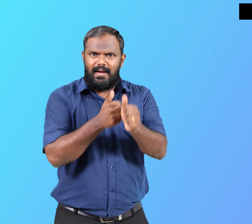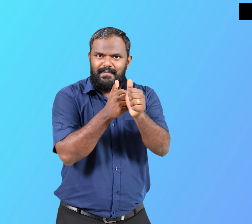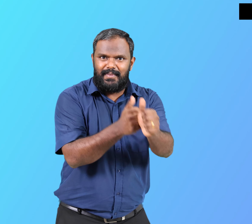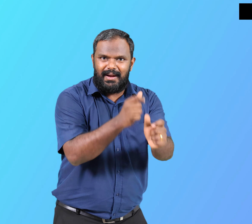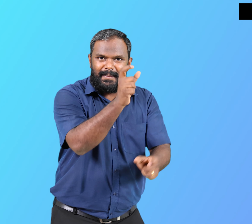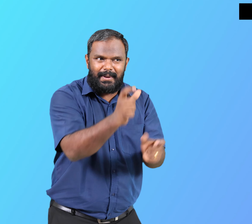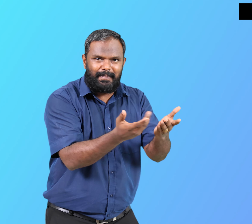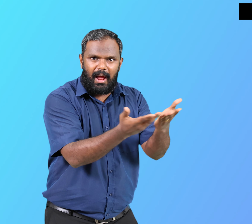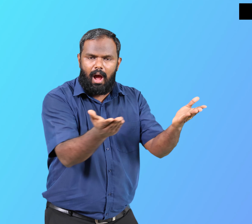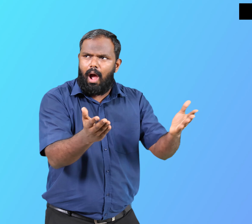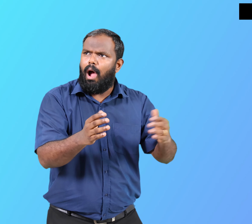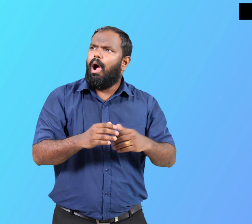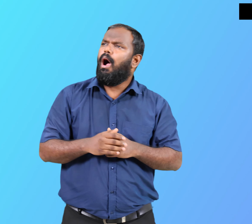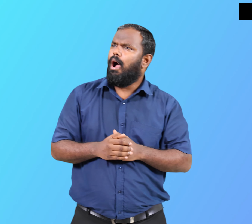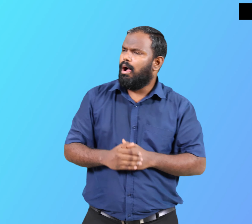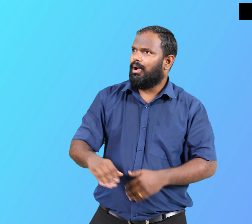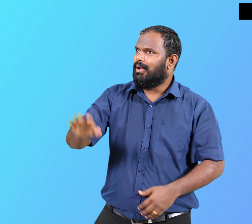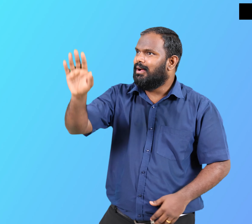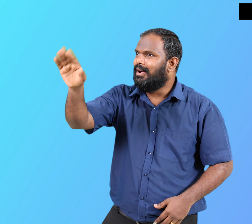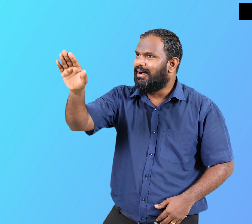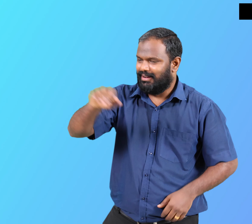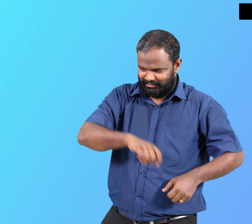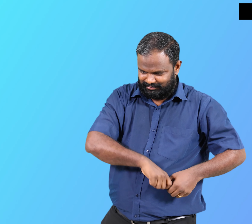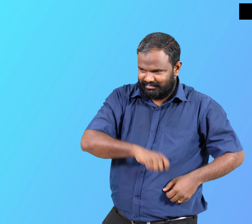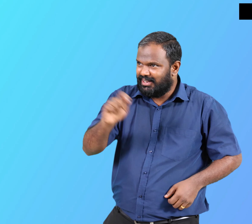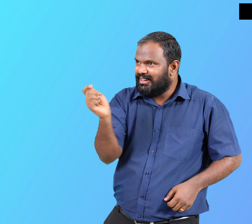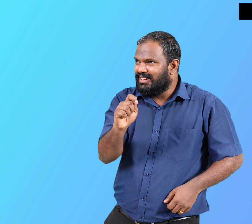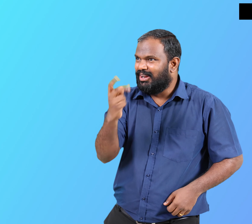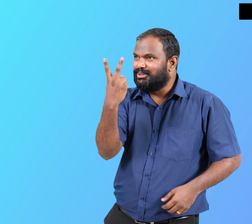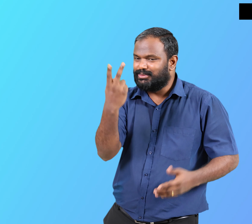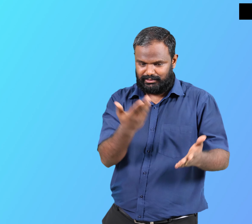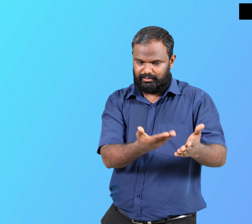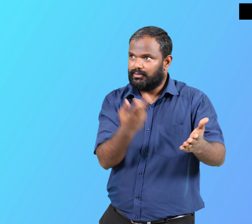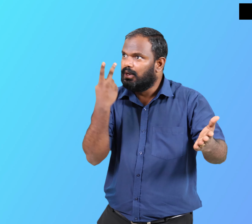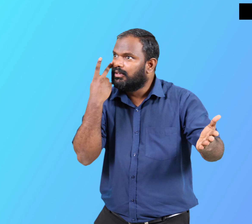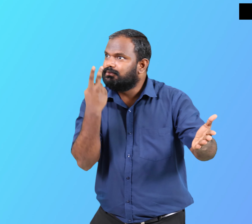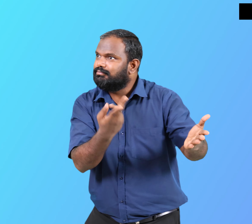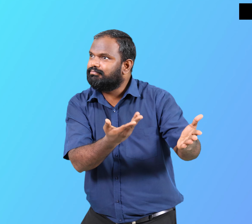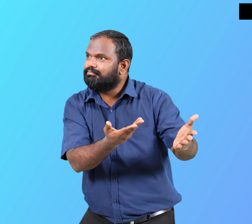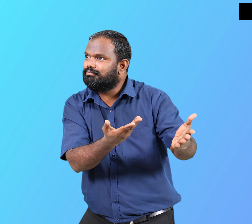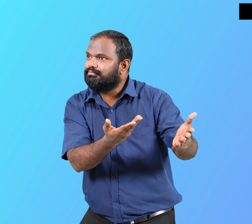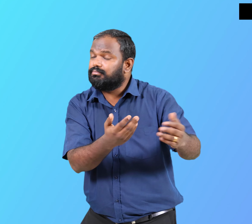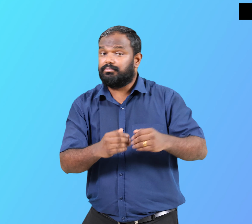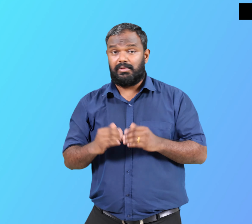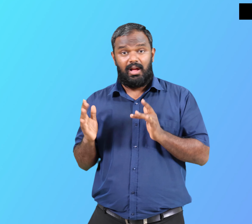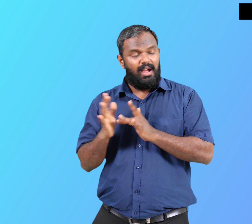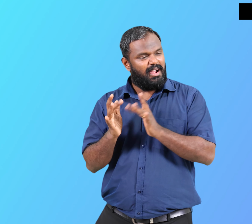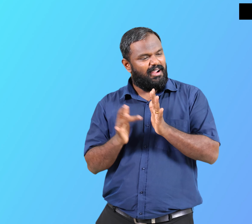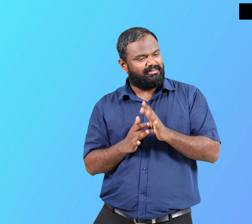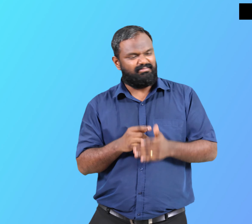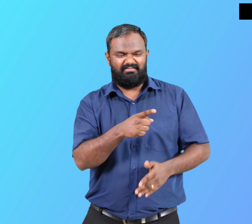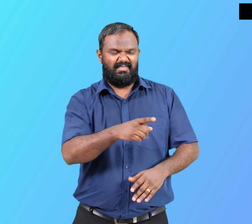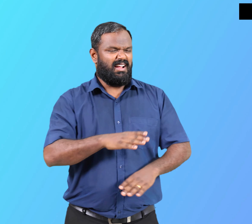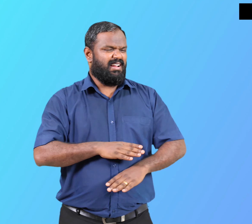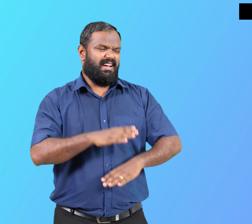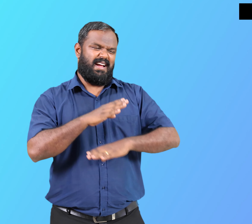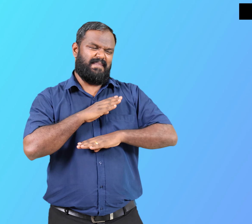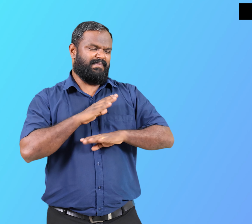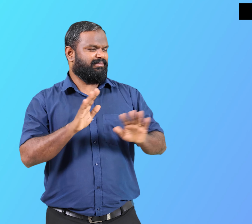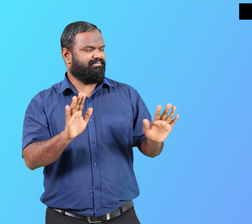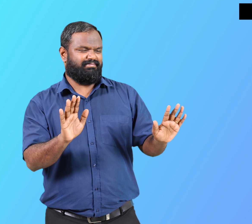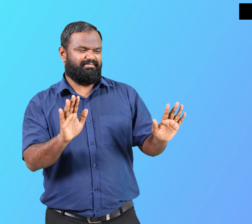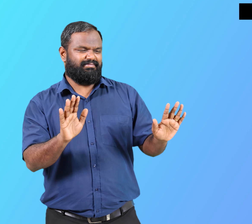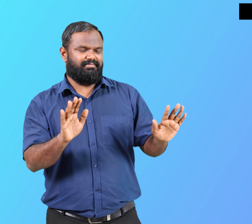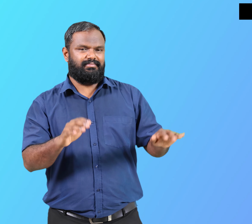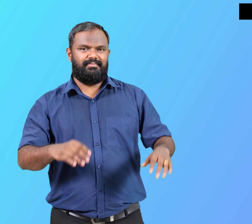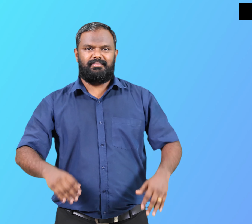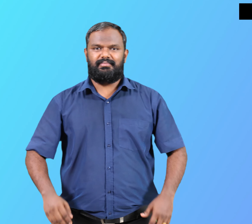The followers said, “Look, Lord, here are two swords.” Jesus said to them, “That’s enough.”